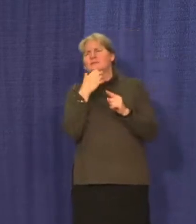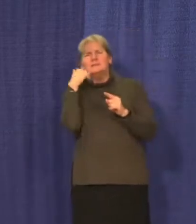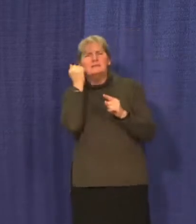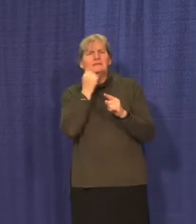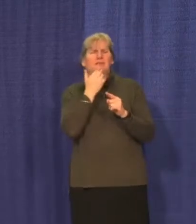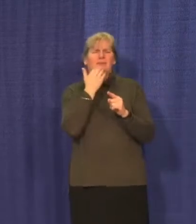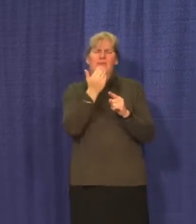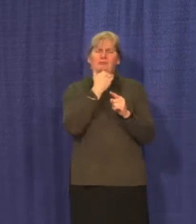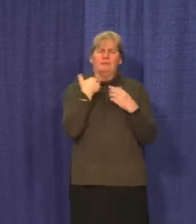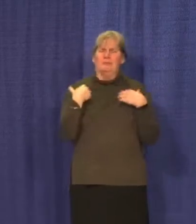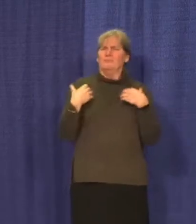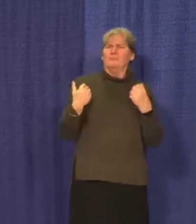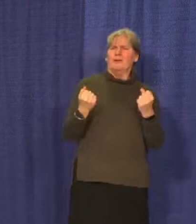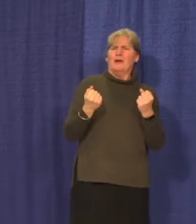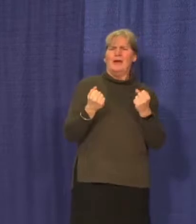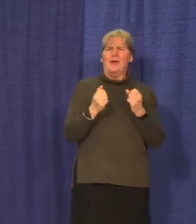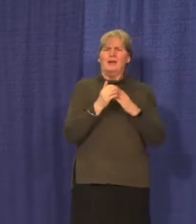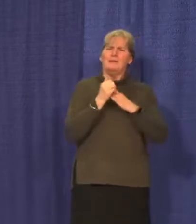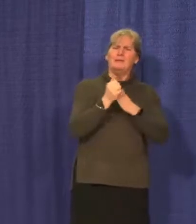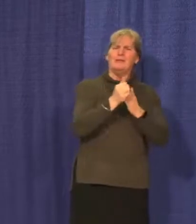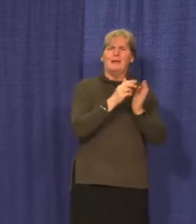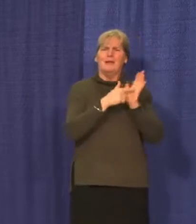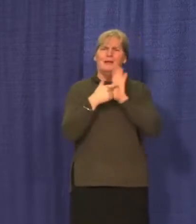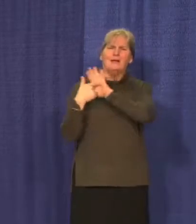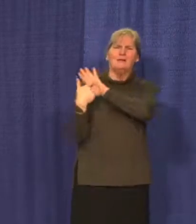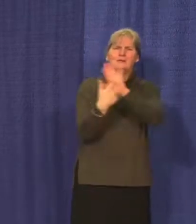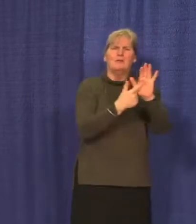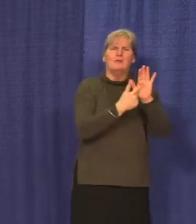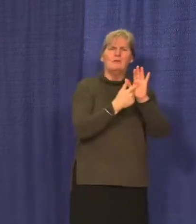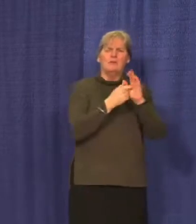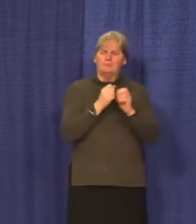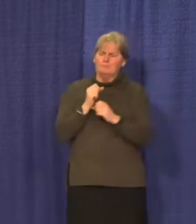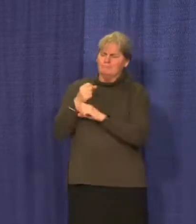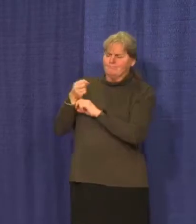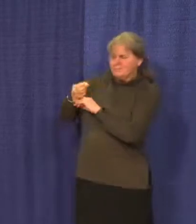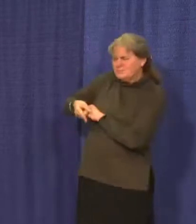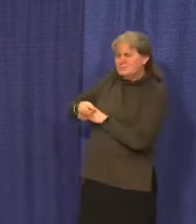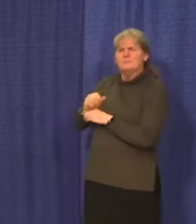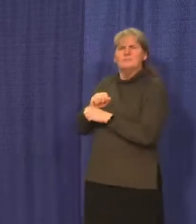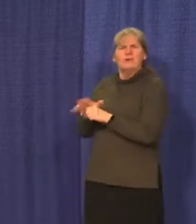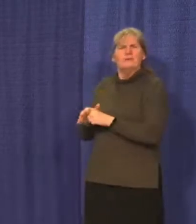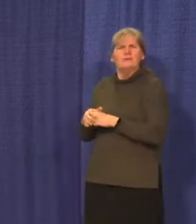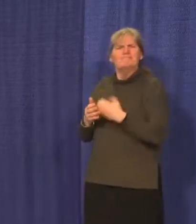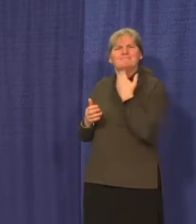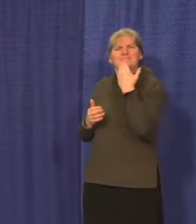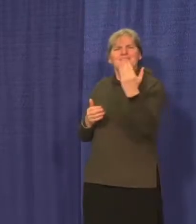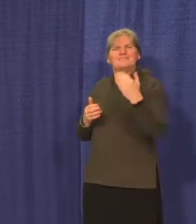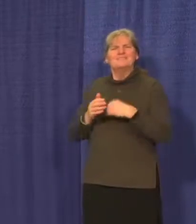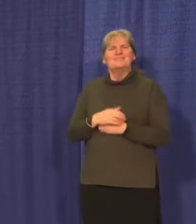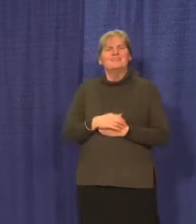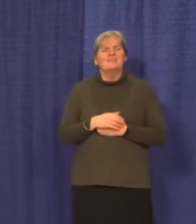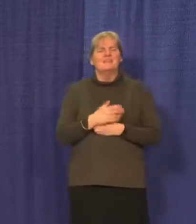to lead by example in our fight against COVID-19. This week, our first mobile team